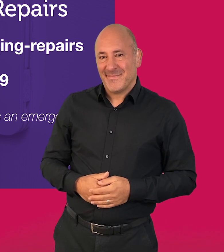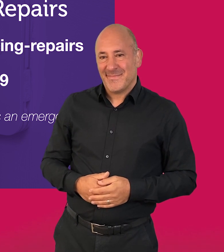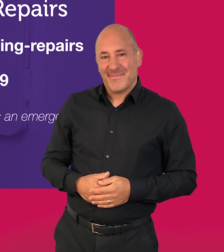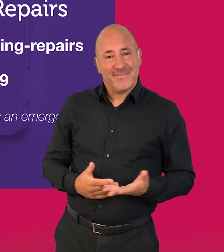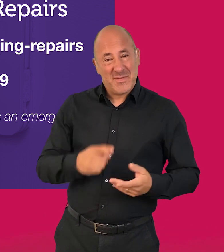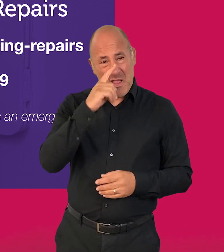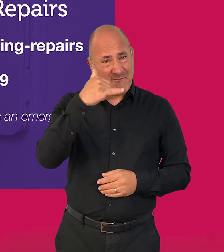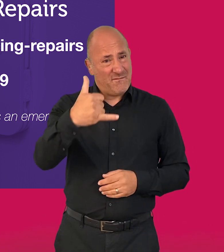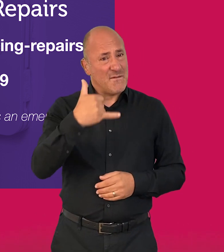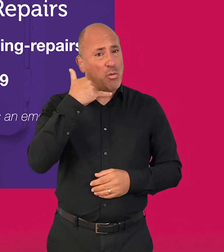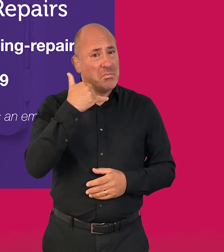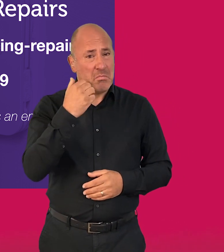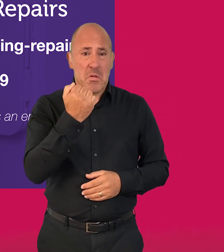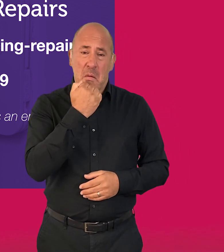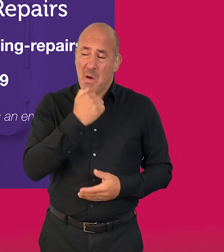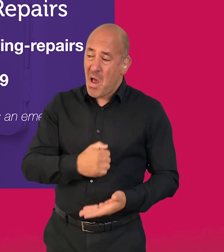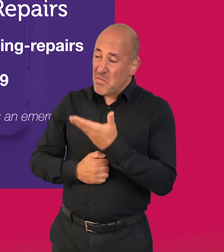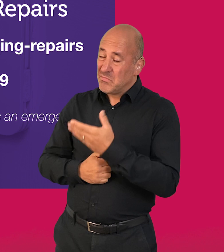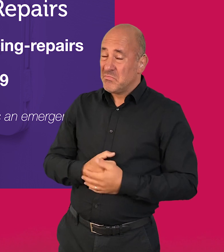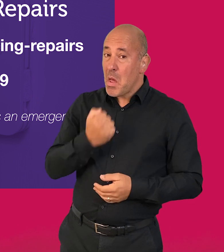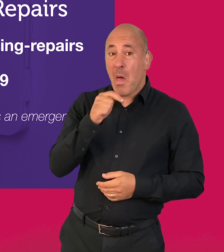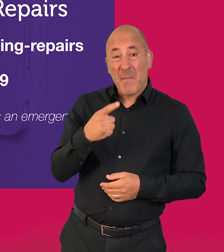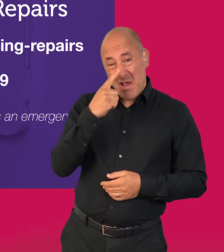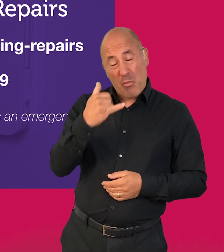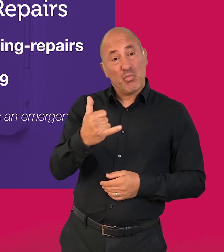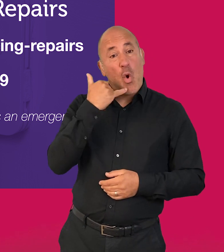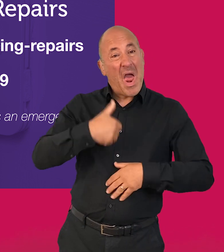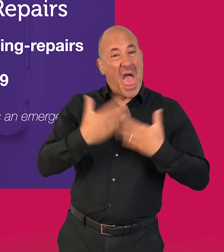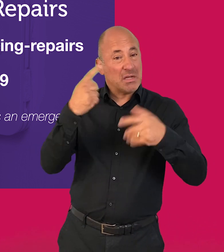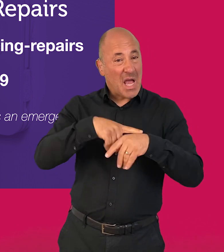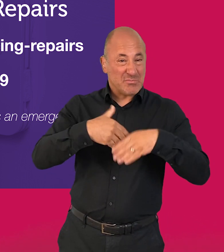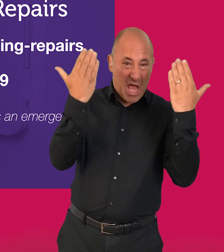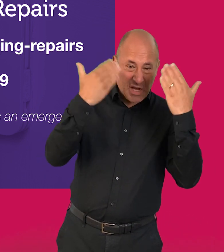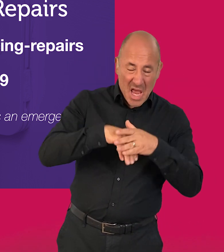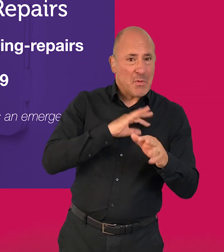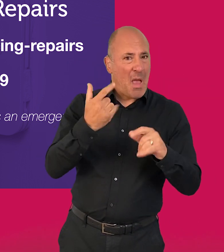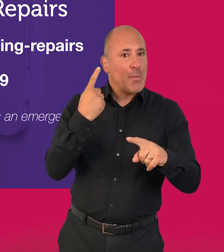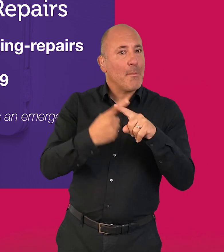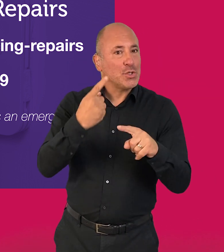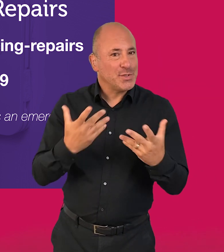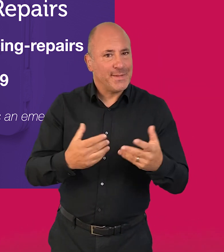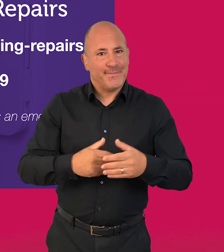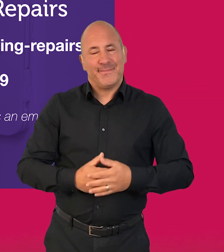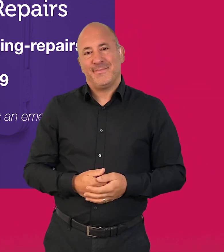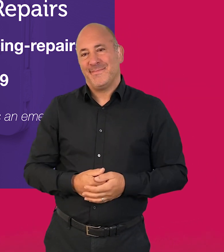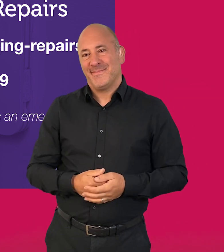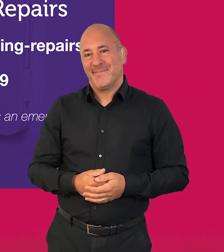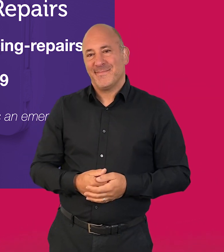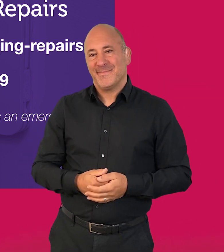Or call 020 7974 4444. Available 24/7, if its an emergency.